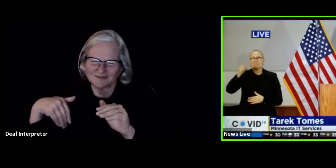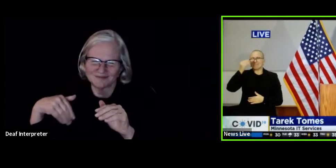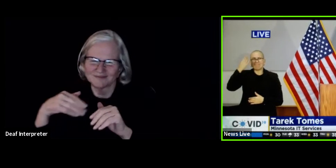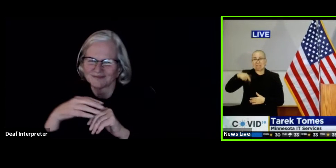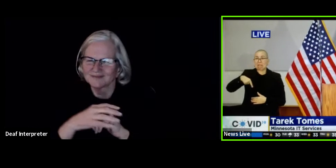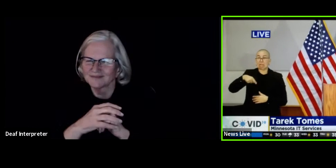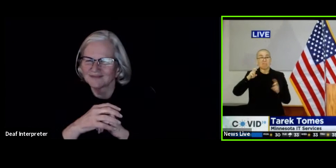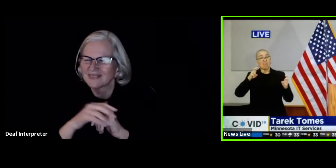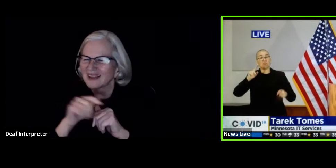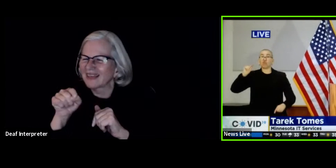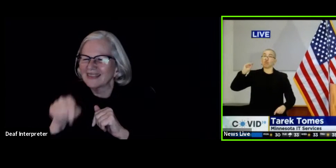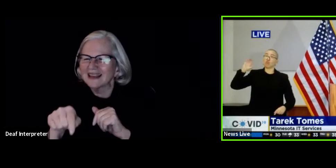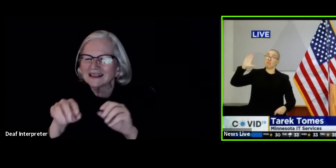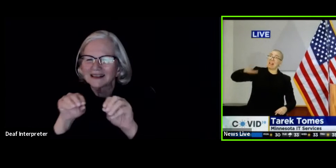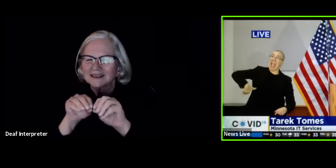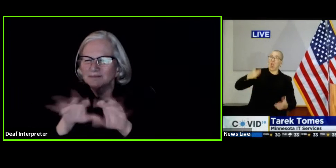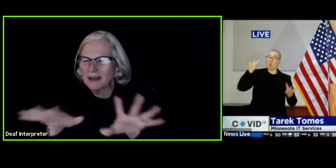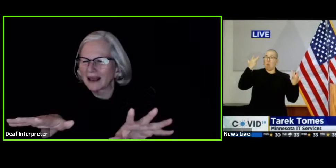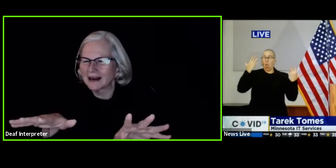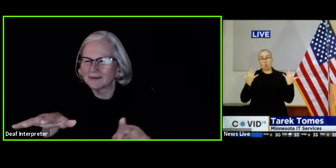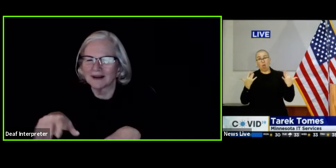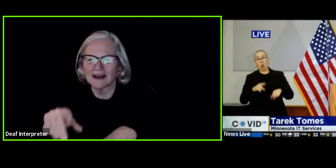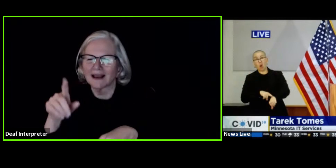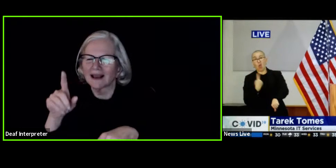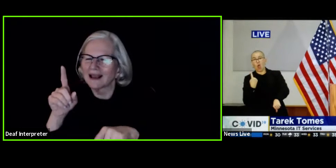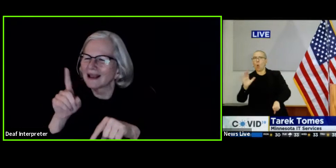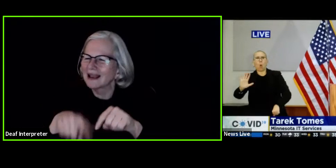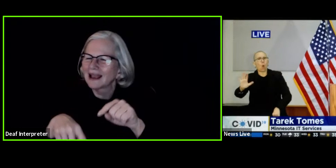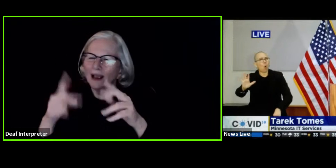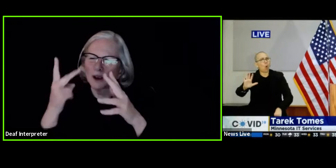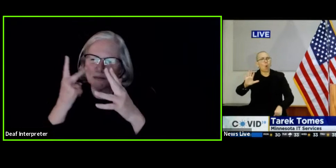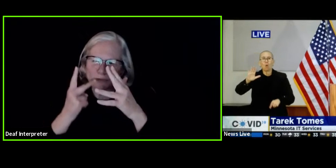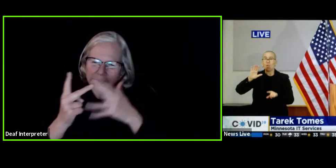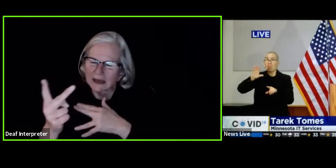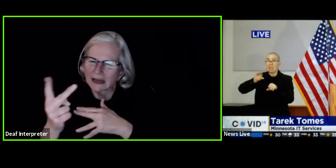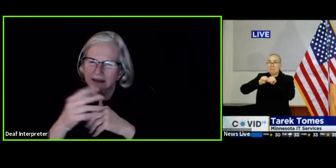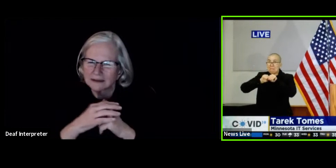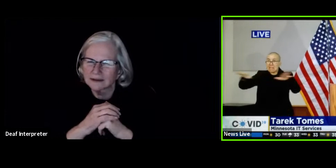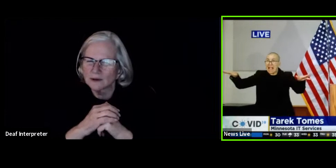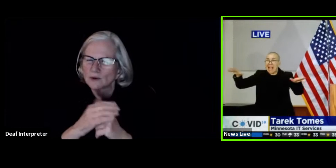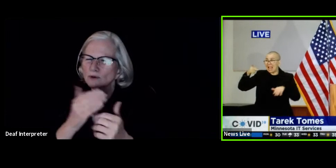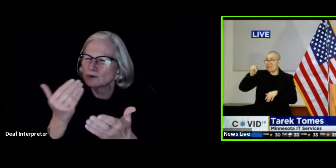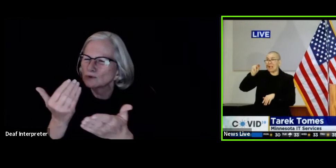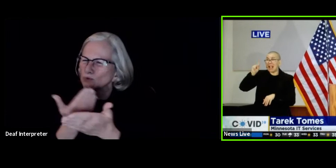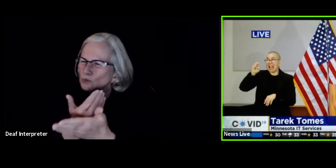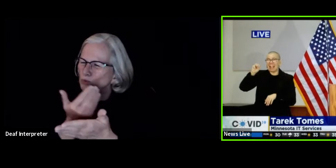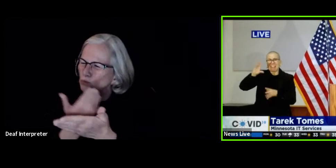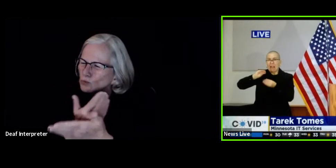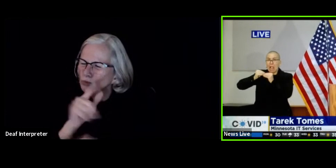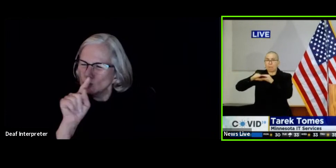THIS PANDEMIC HAS CERTAINLY PROVEN TO BE INCREDIBLY UNPREDICTABLE, AND THIS IS ANOTHER TOOL MADE AVAILABLE